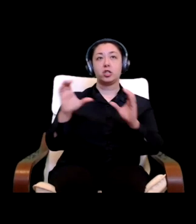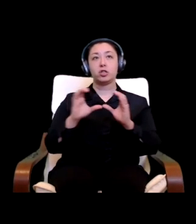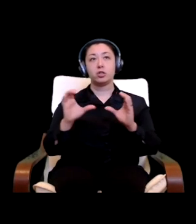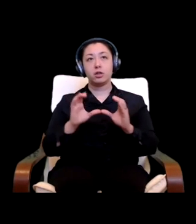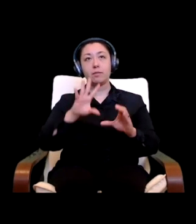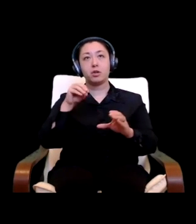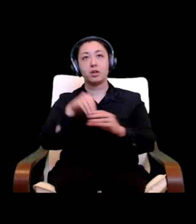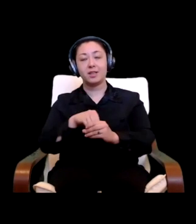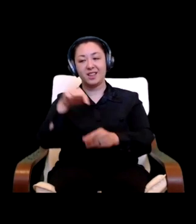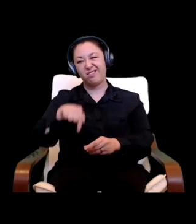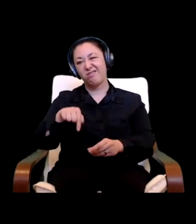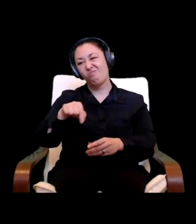next week or so.